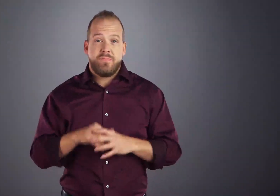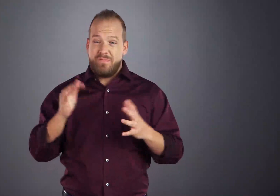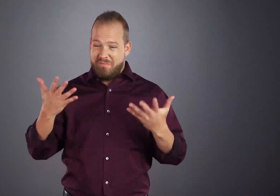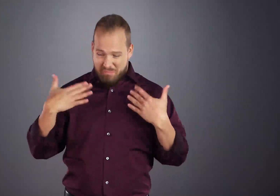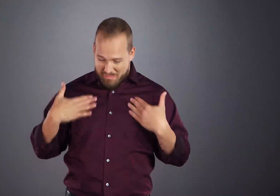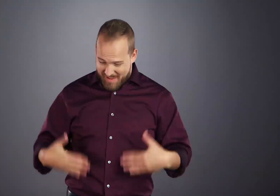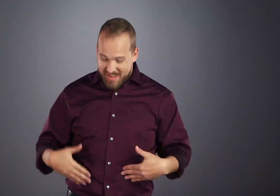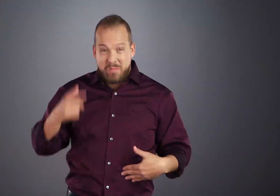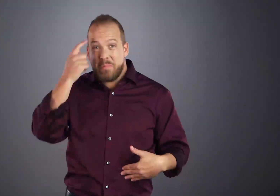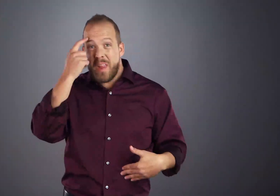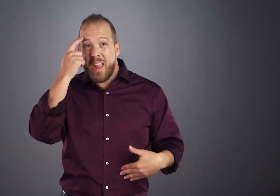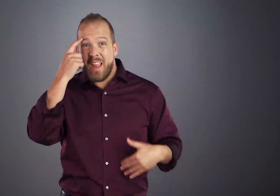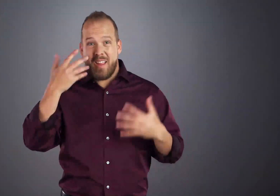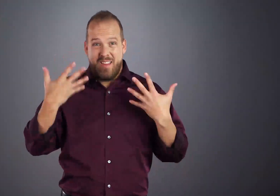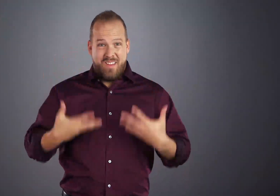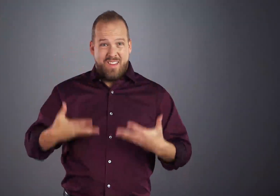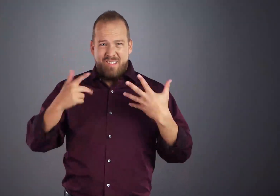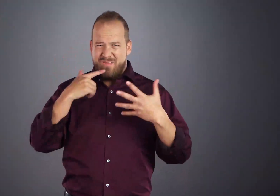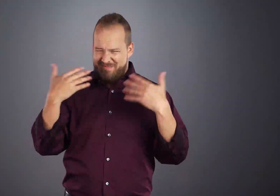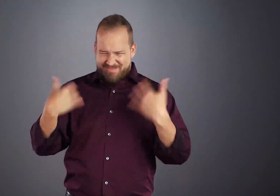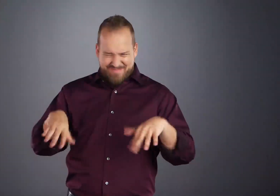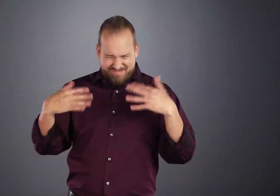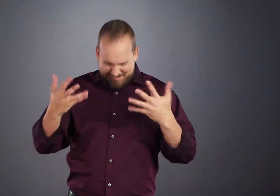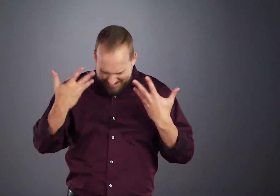The mind and body are marvelous mechanisms,